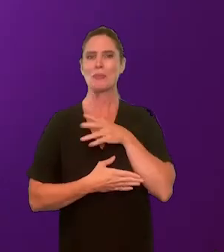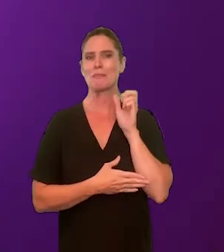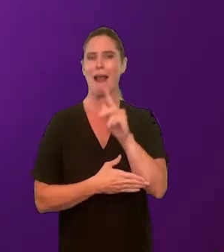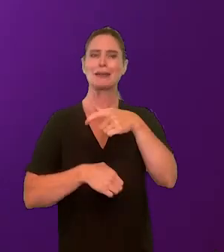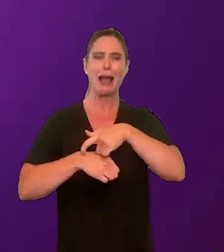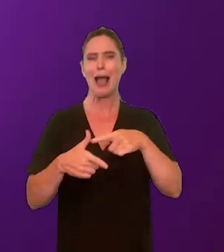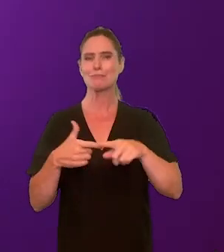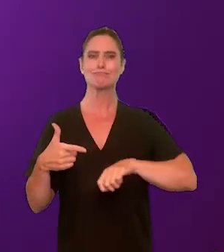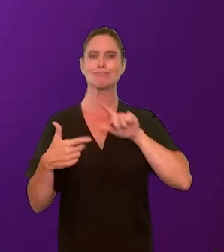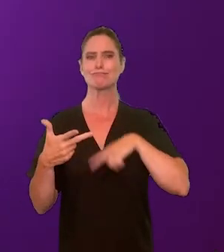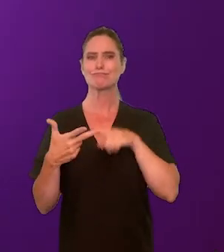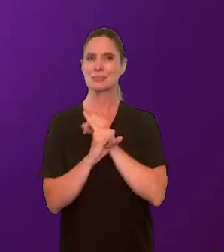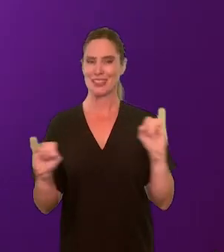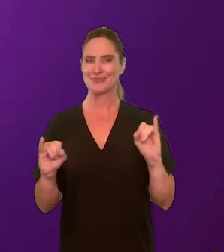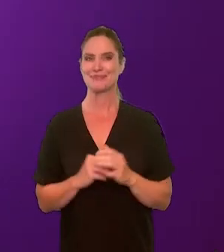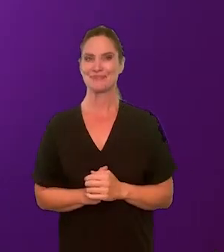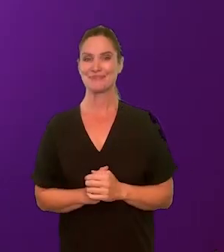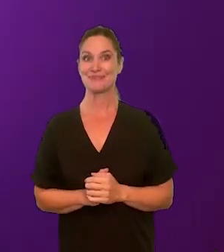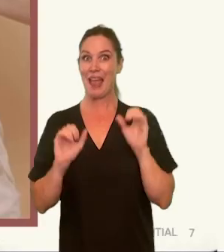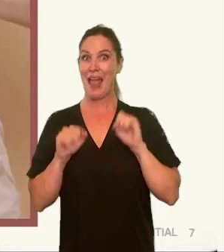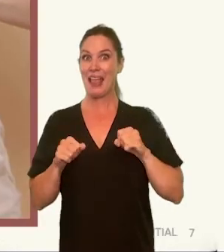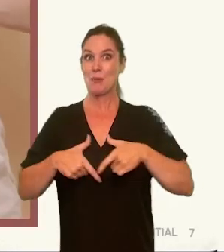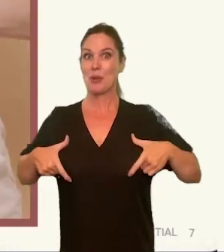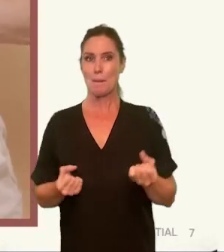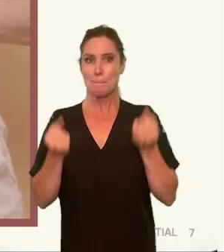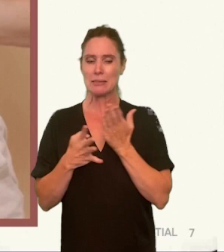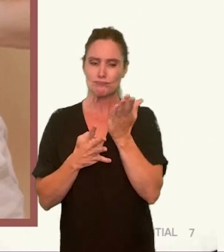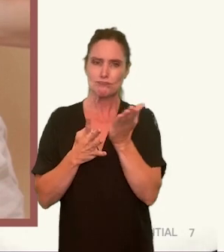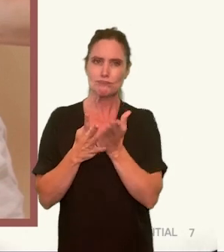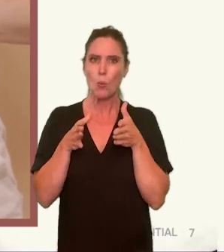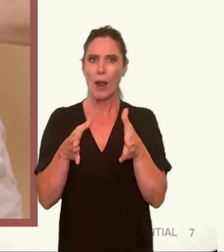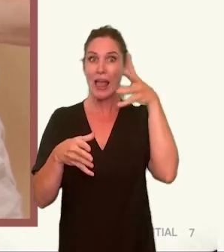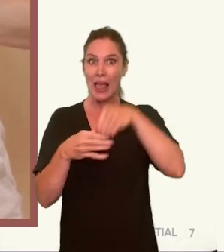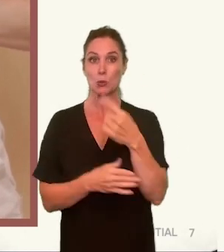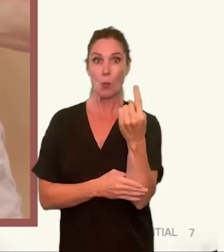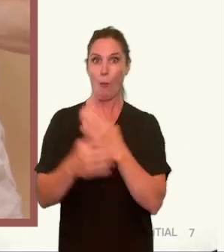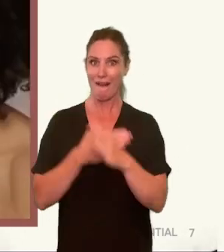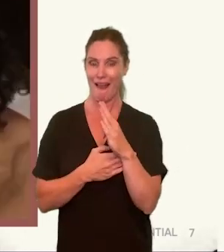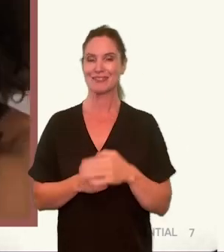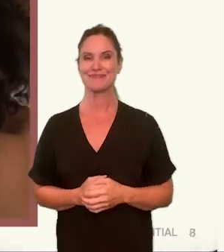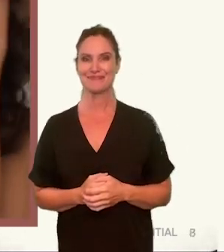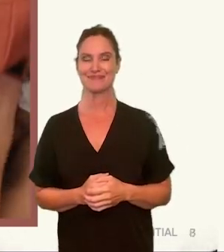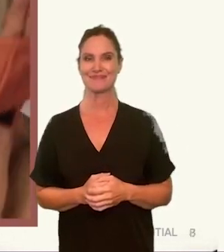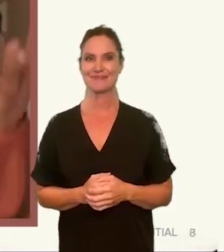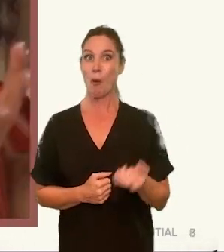It can be put on multiple different ways, including with one hand, or with limited dexterity or two bad shoulders